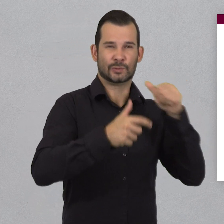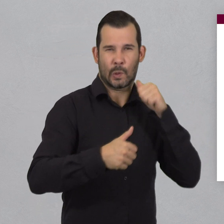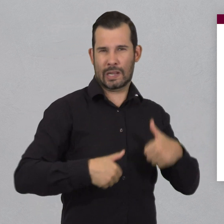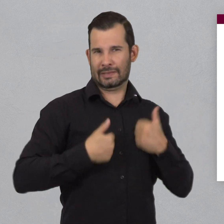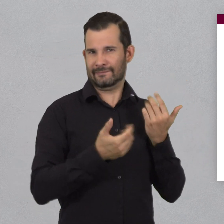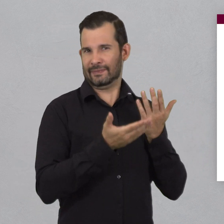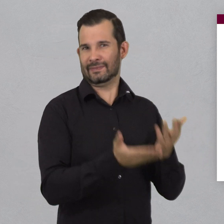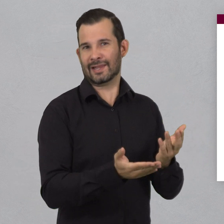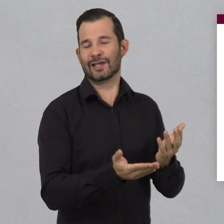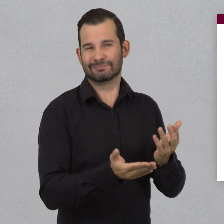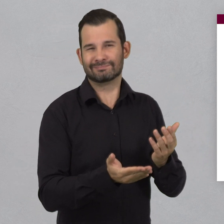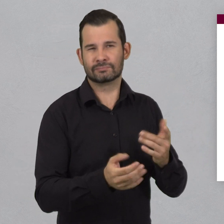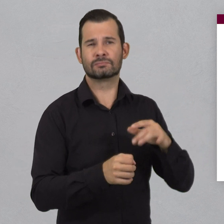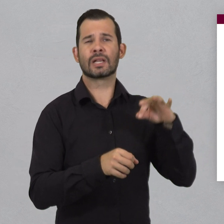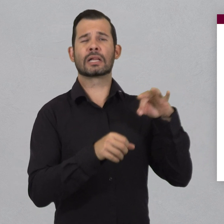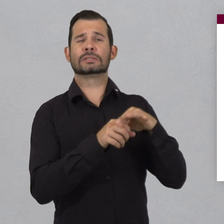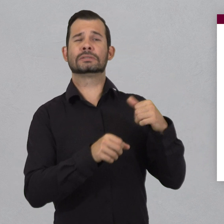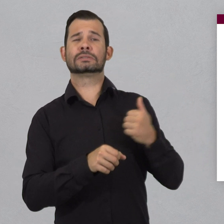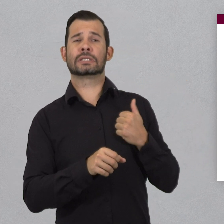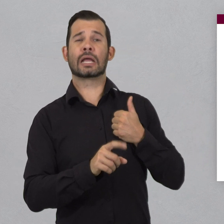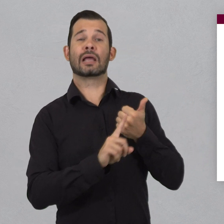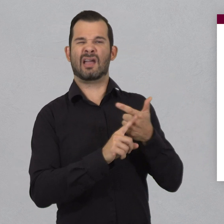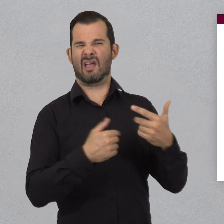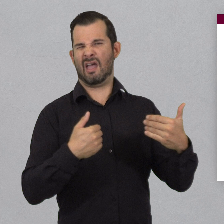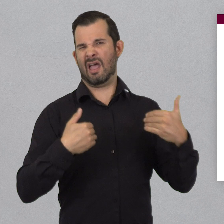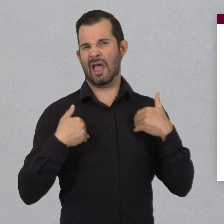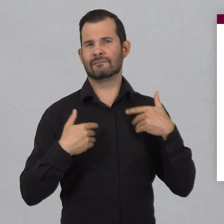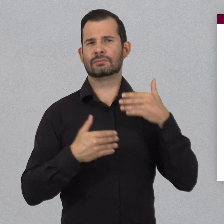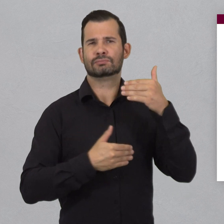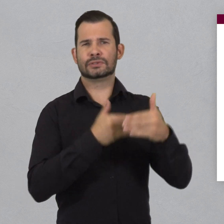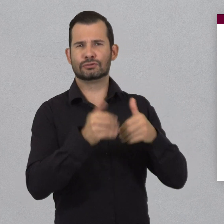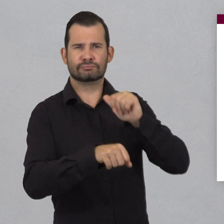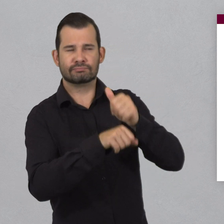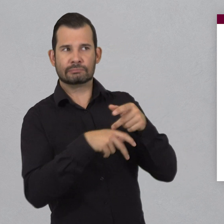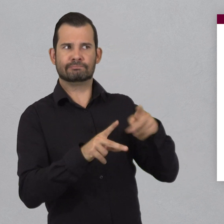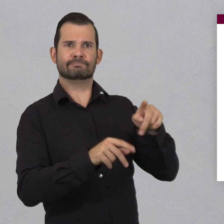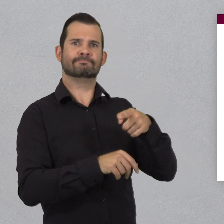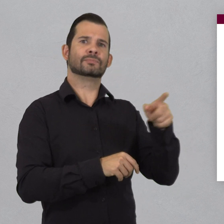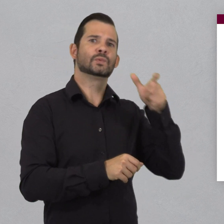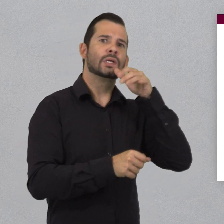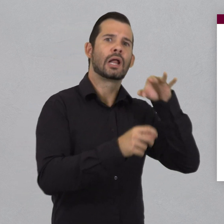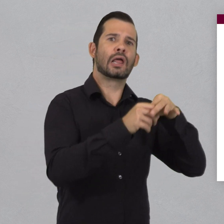receiving care in these facilities don’t live there. Elections Canada has procedures